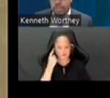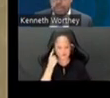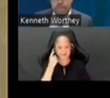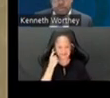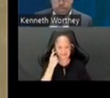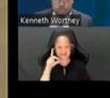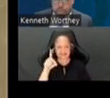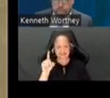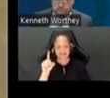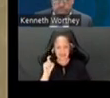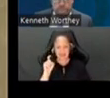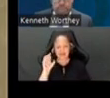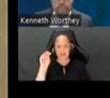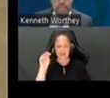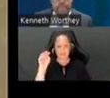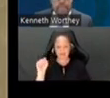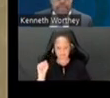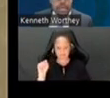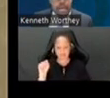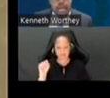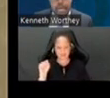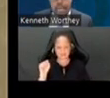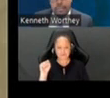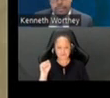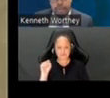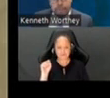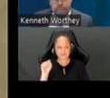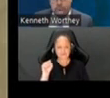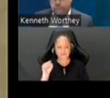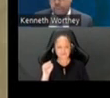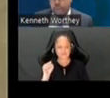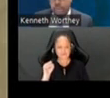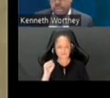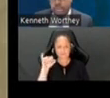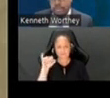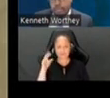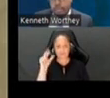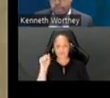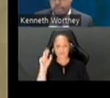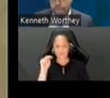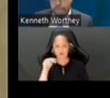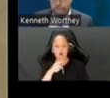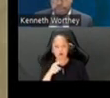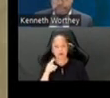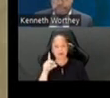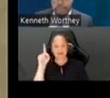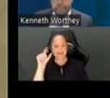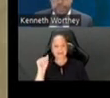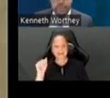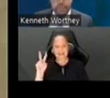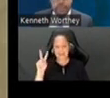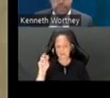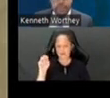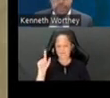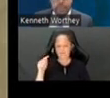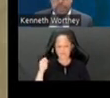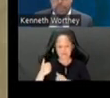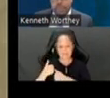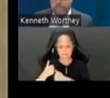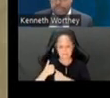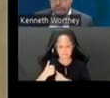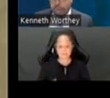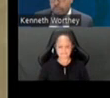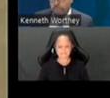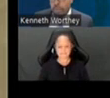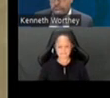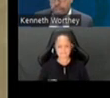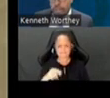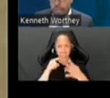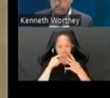of multiple sclerosis and one who is a disabled veteran. These scenarios will provide you